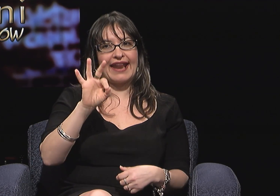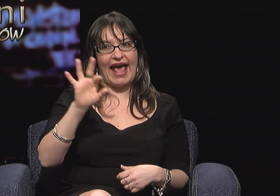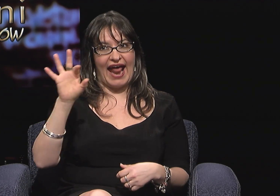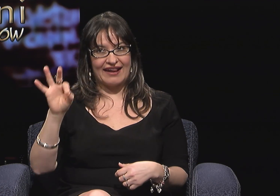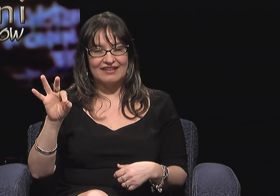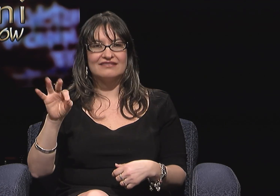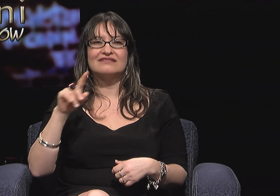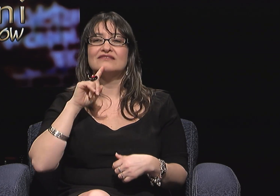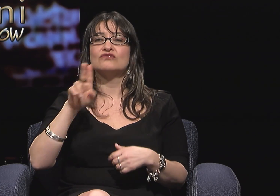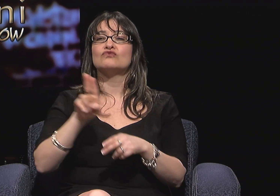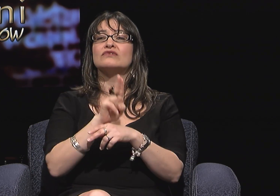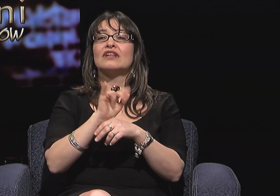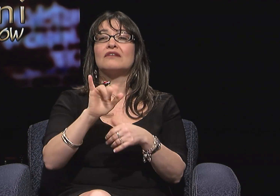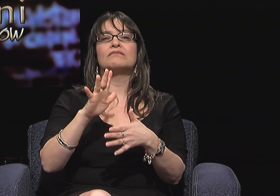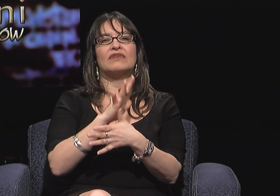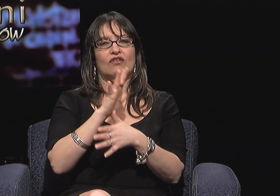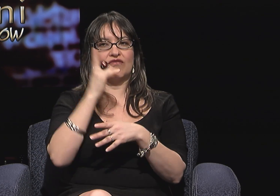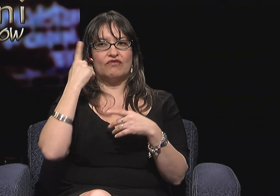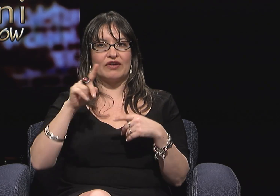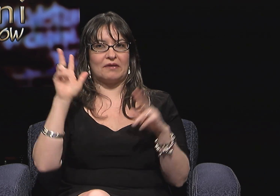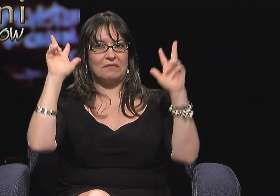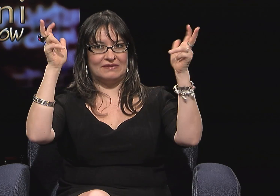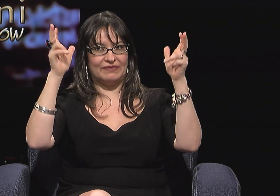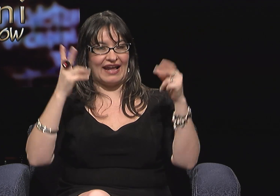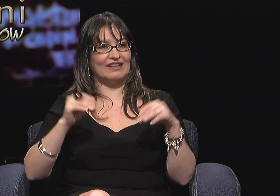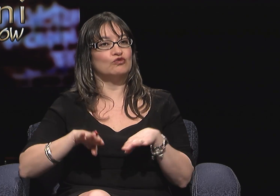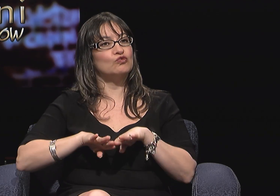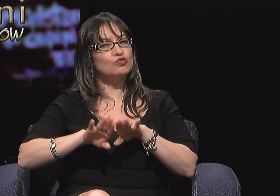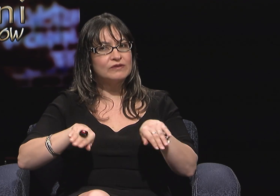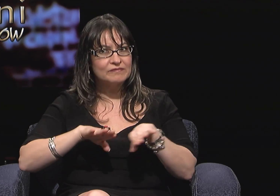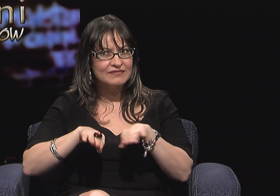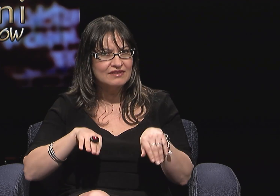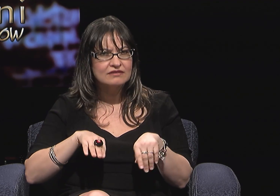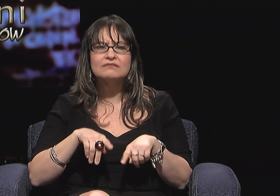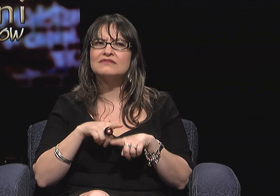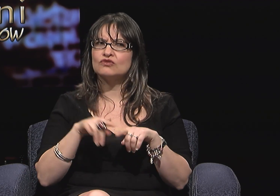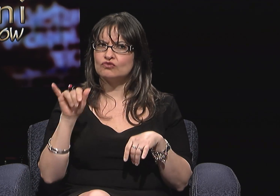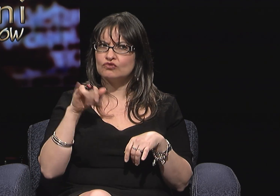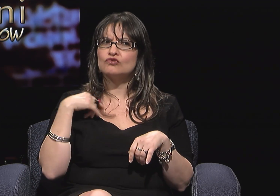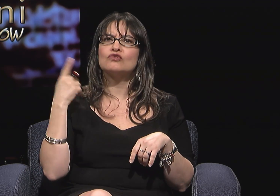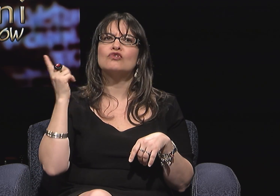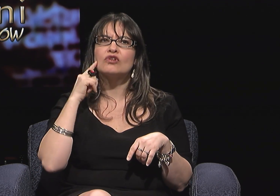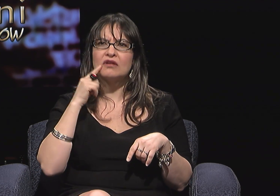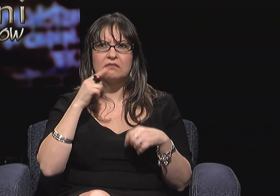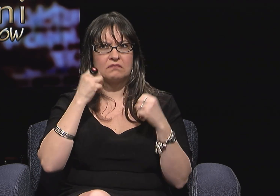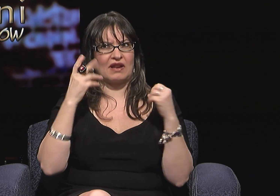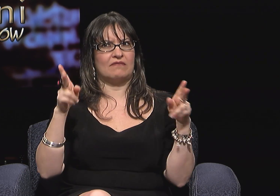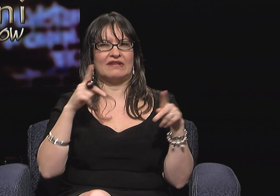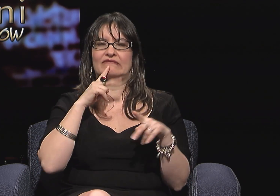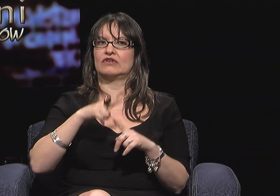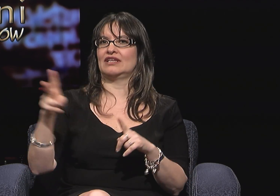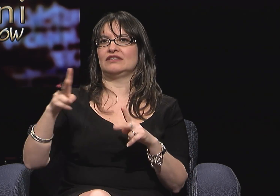It was primarily used for playing basketball and swimming. People have a lot of special memories of Hughes Gym.